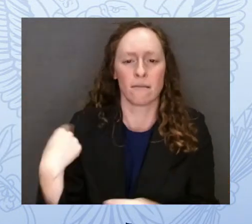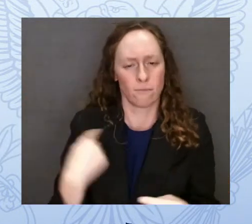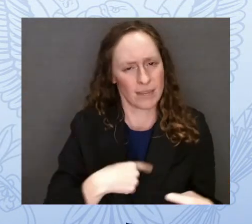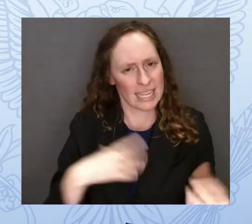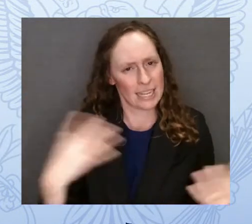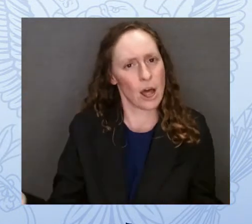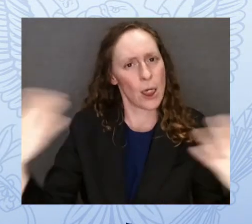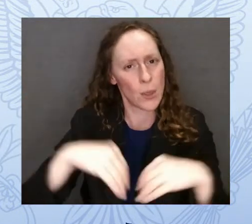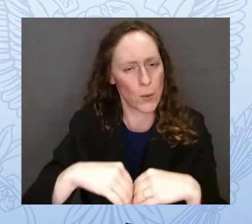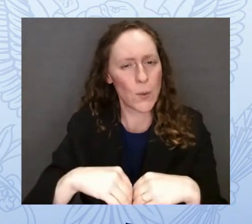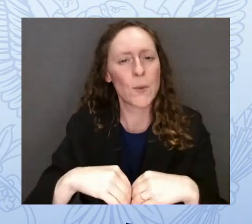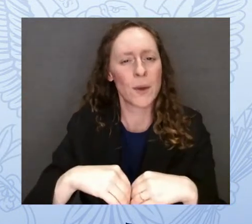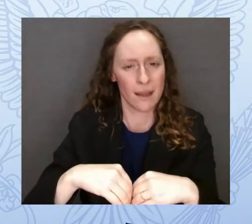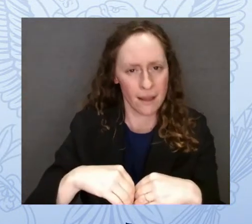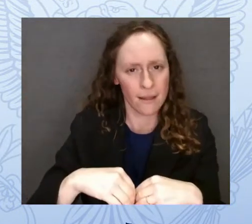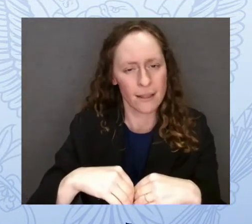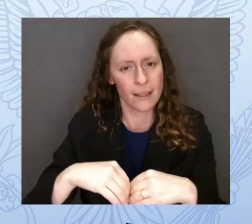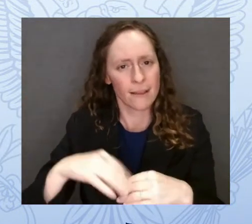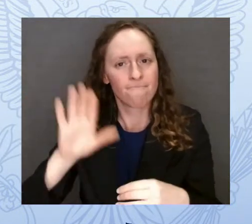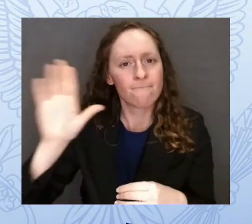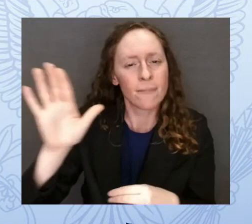And that doesn't sound too --